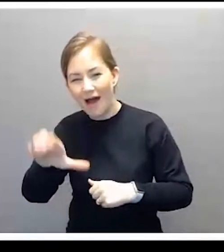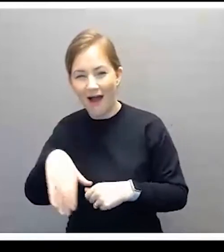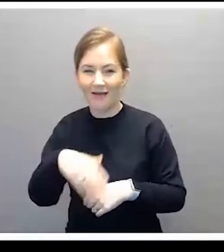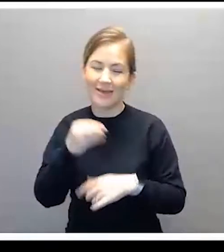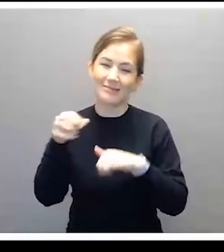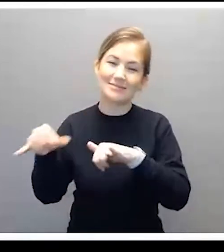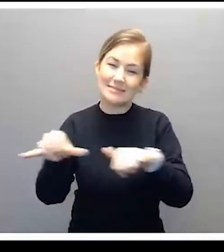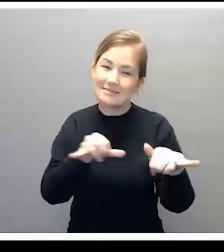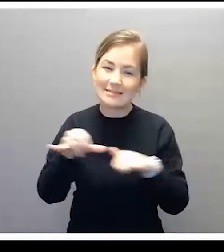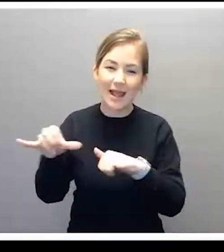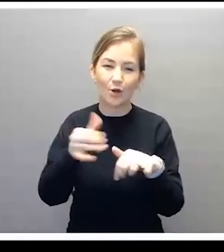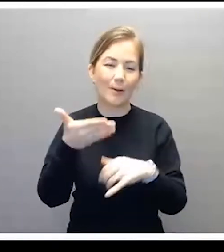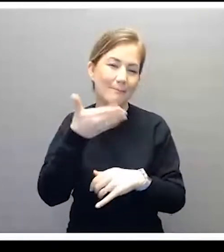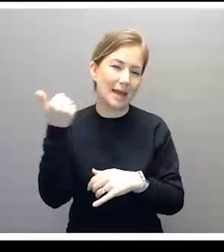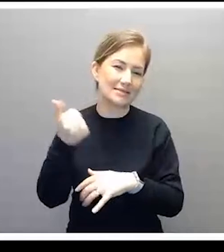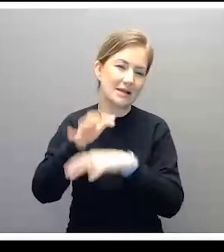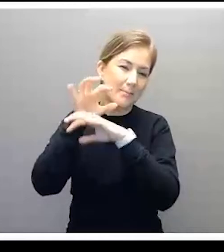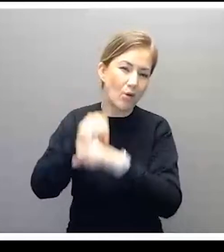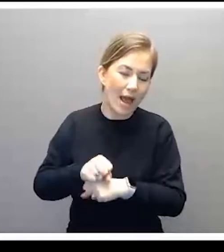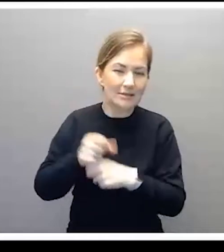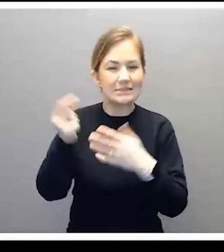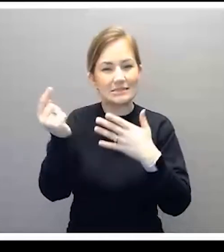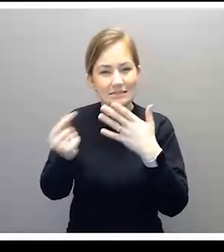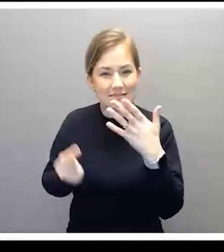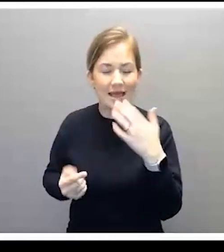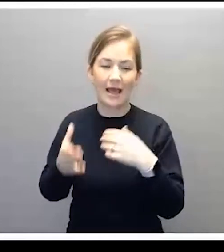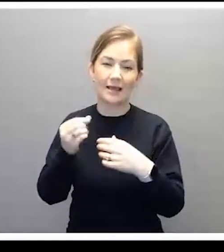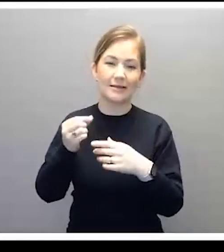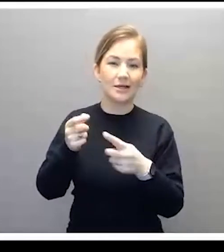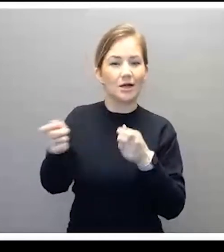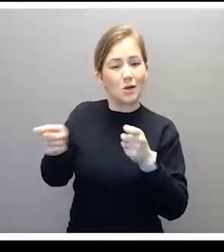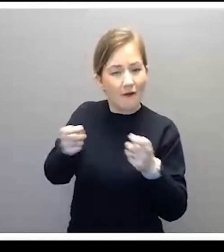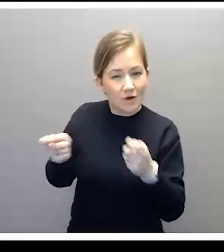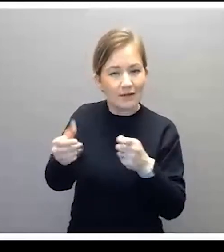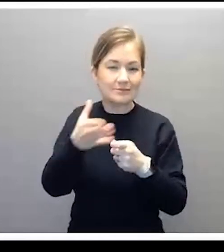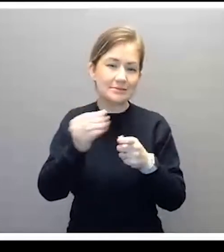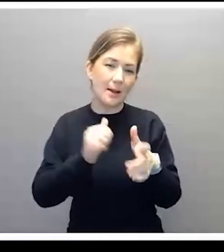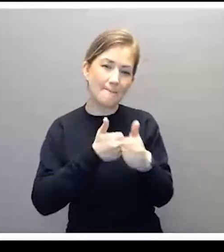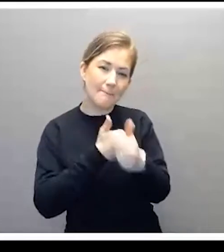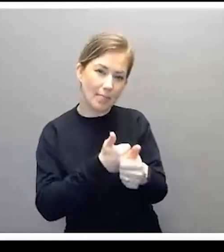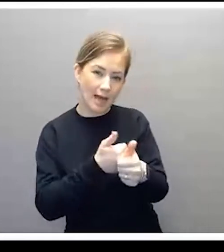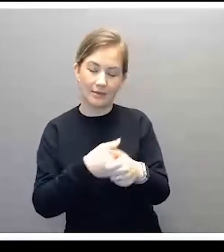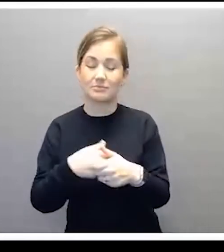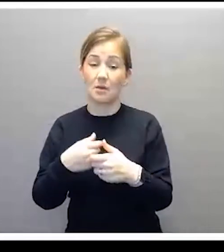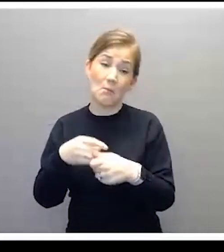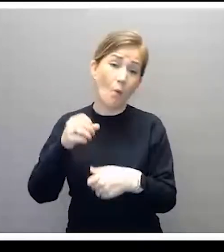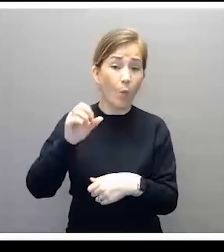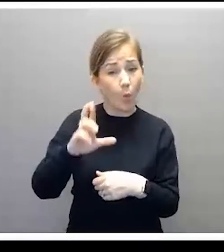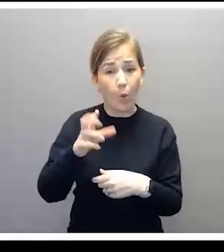And that goes into standard best practices and sort of governance and compliance.